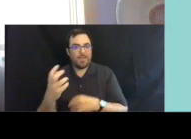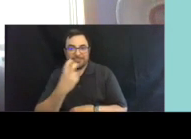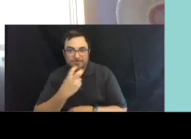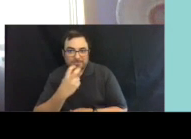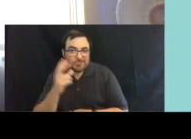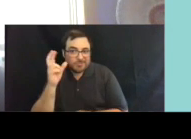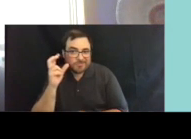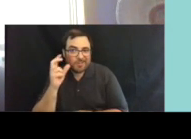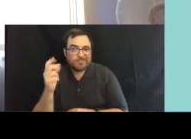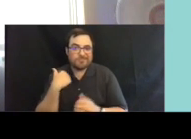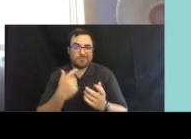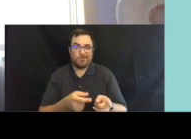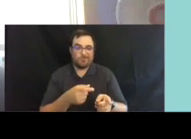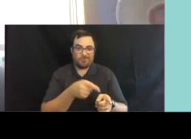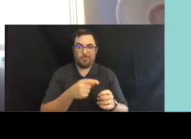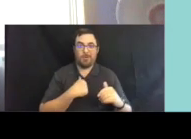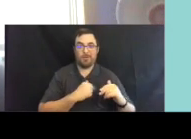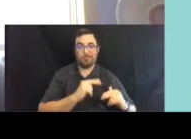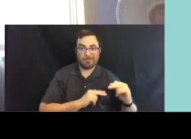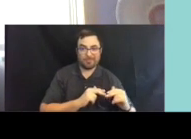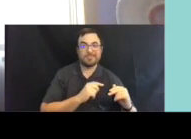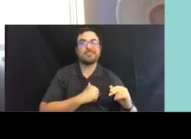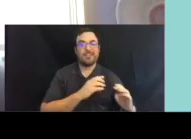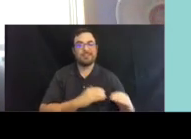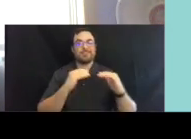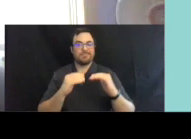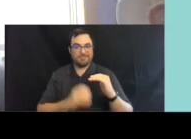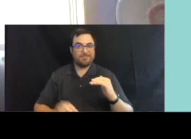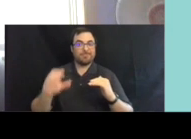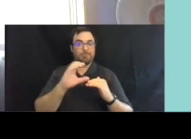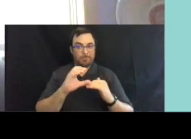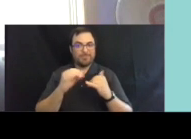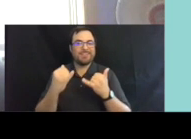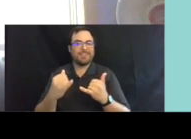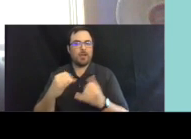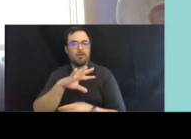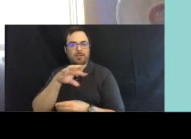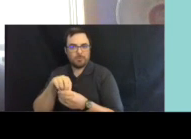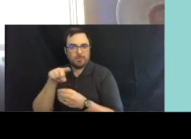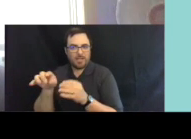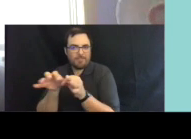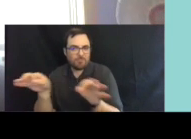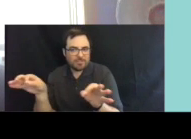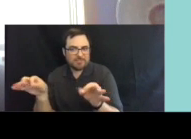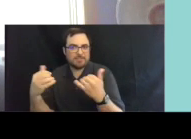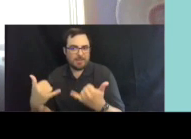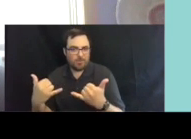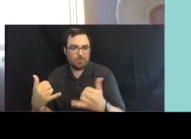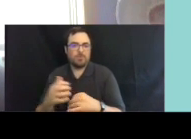earlier developing speech sounds but now we're expecting it in phrases. And we are going to be working on pitch and